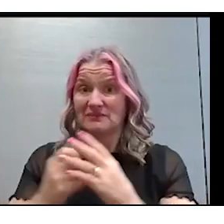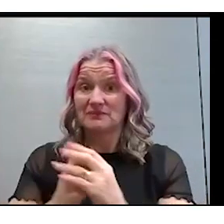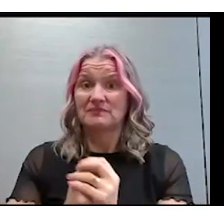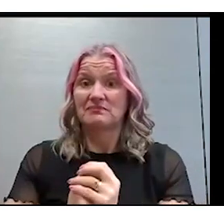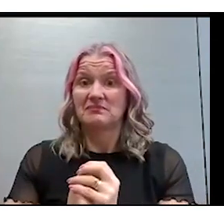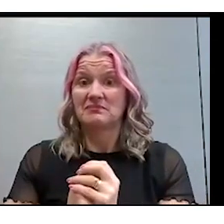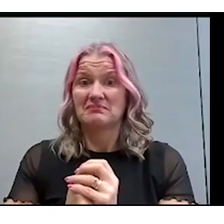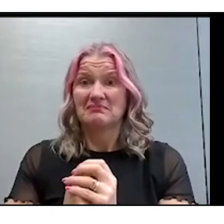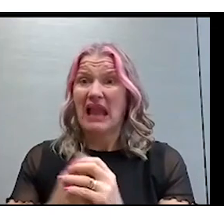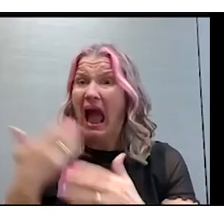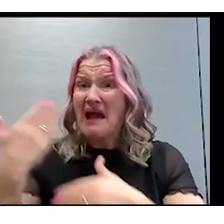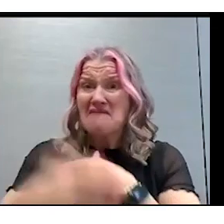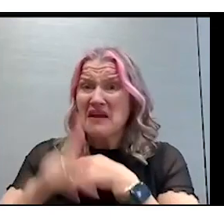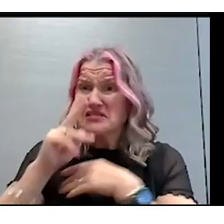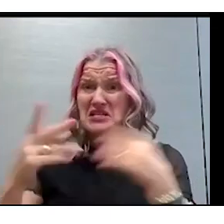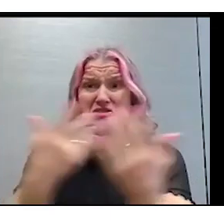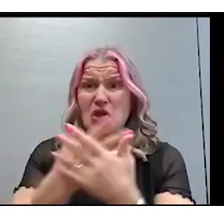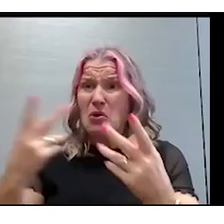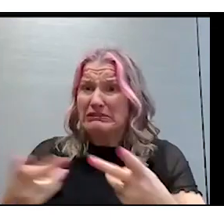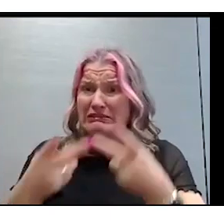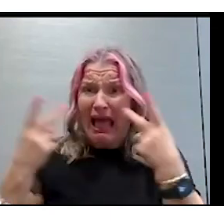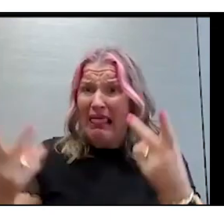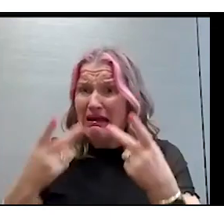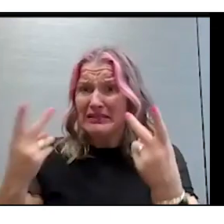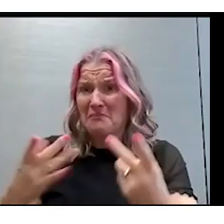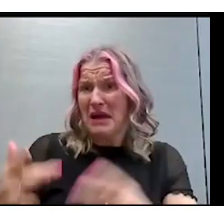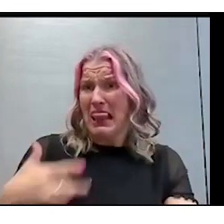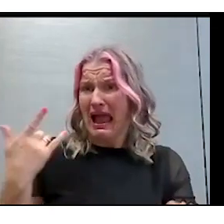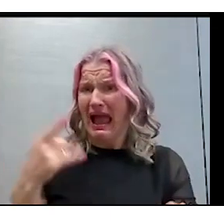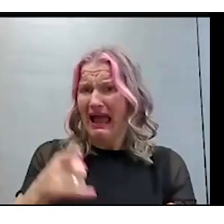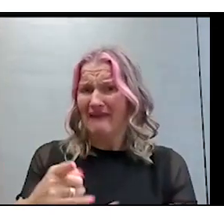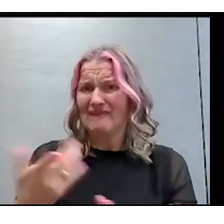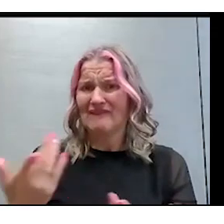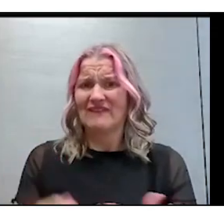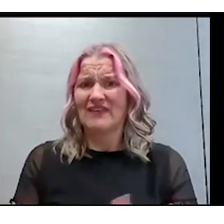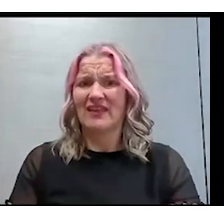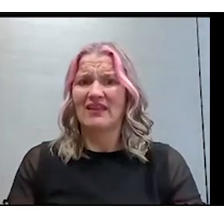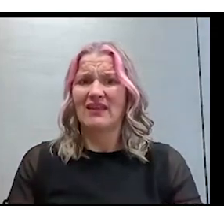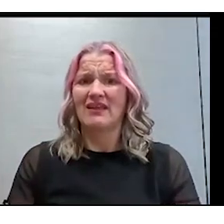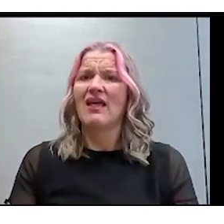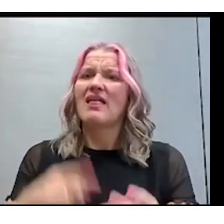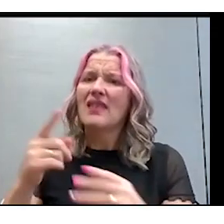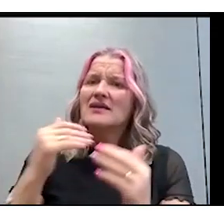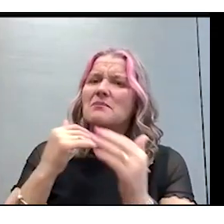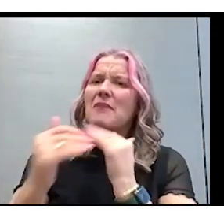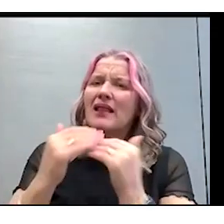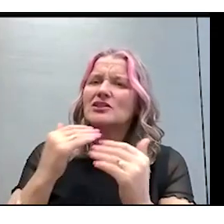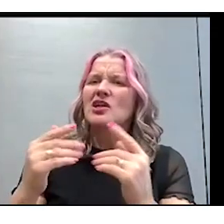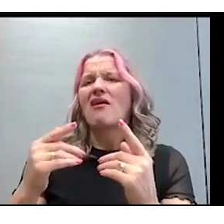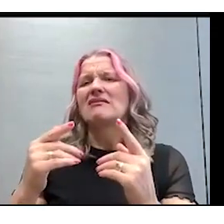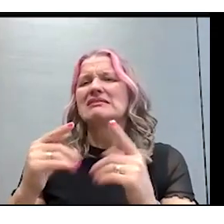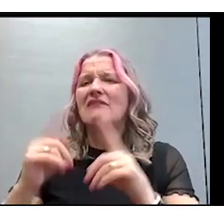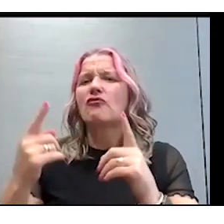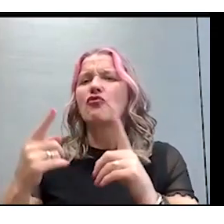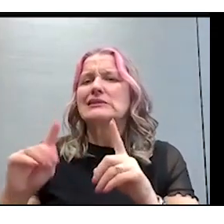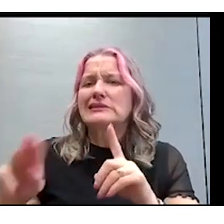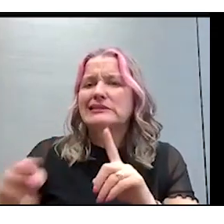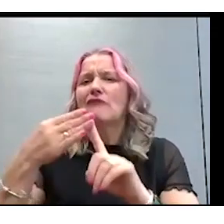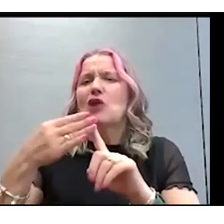never seen so much salad in my life. So this is obviously building on multiple stereotypes. One, the fact that a